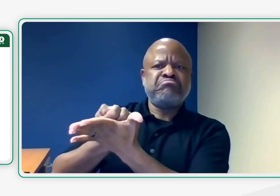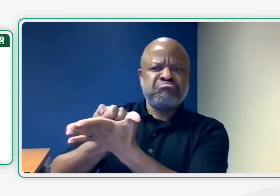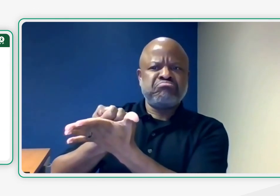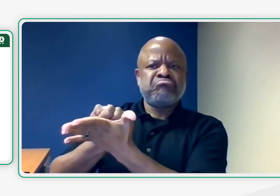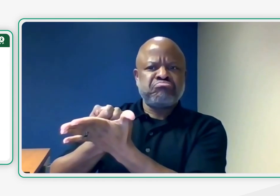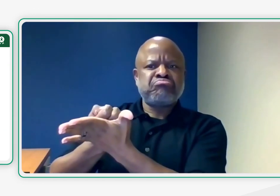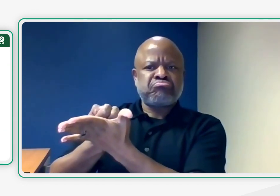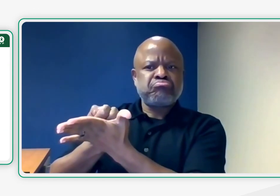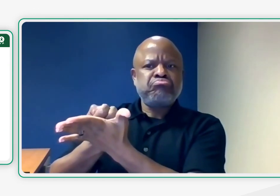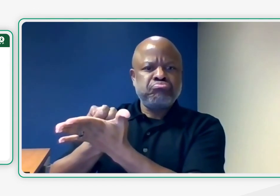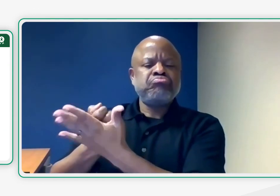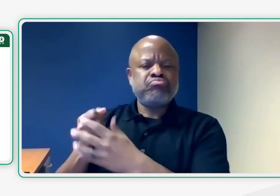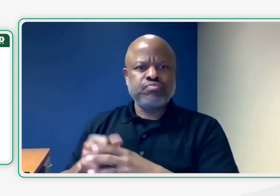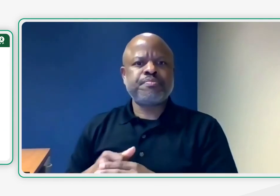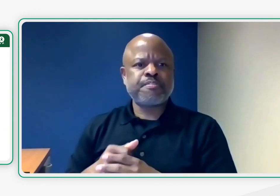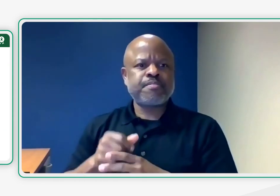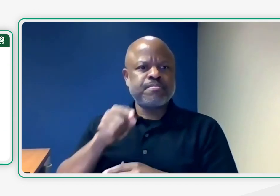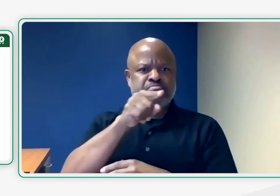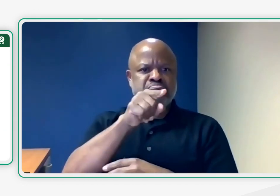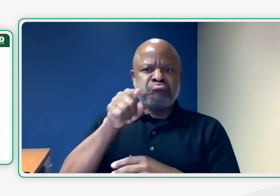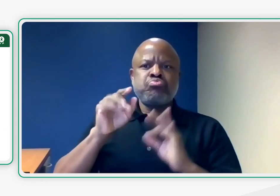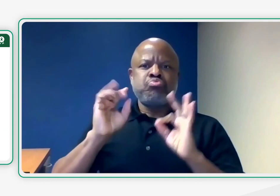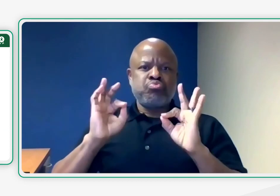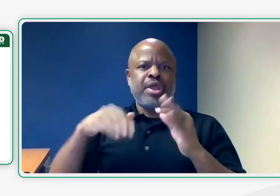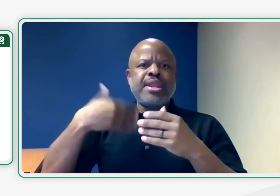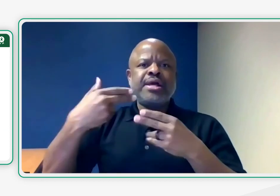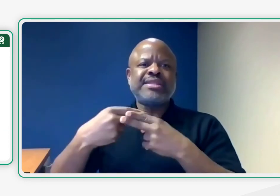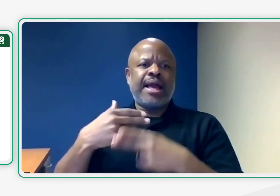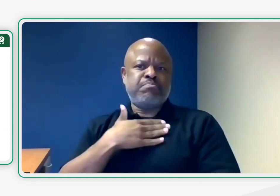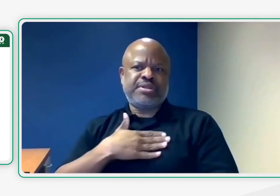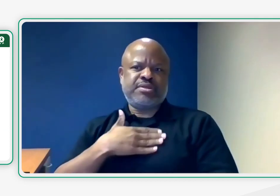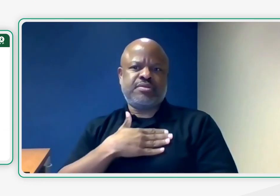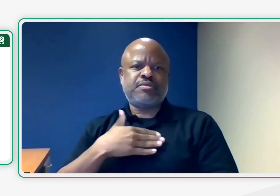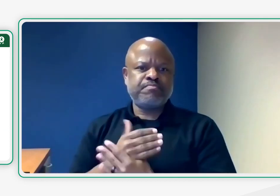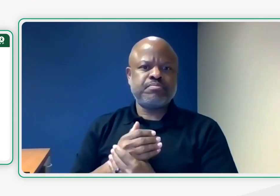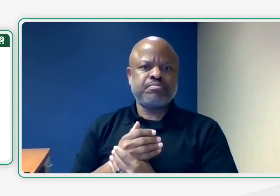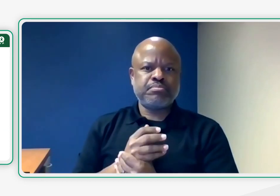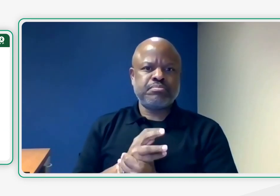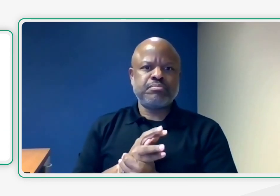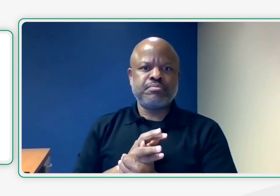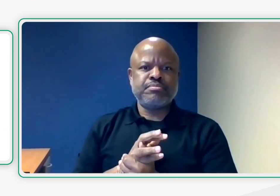that are interested in behavioral economics. And that's the goal of this. Next slide.